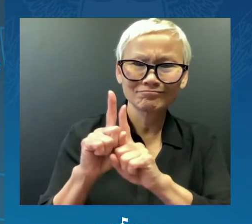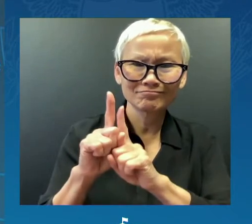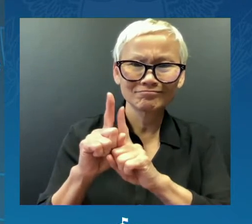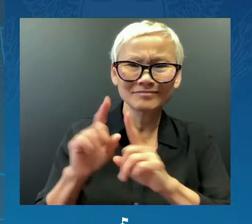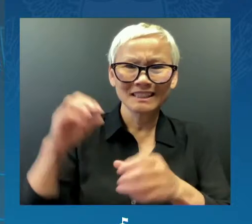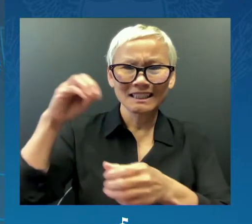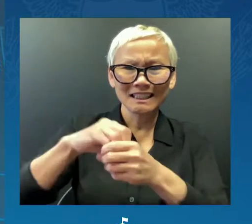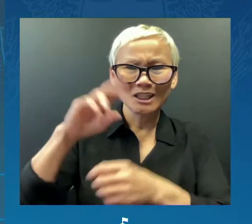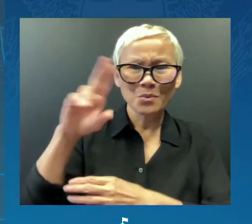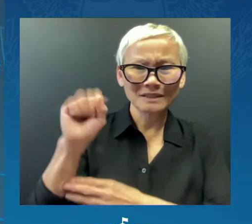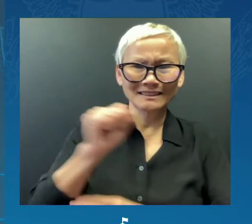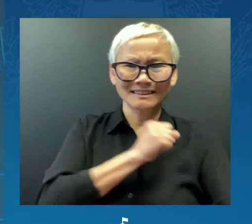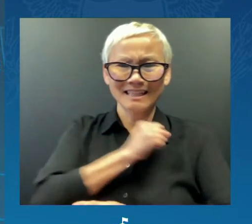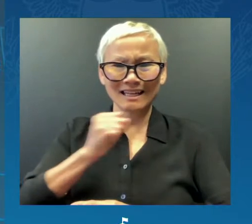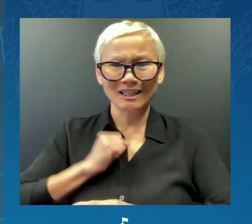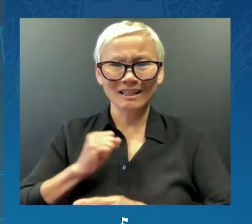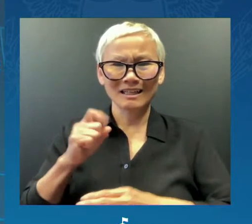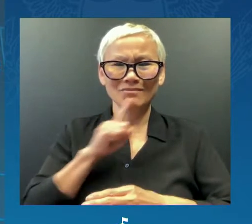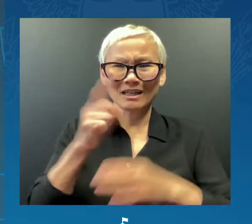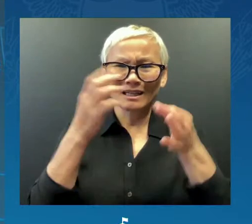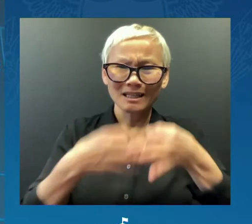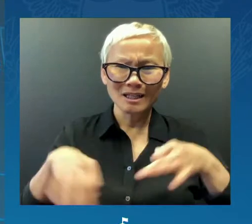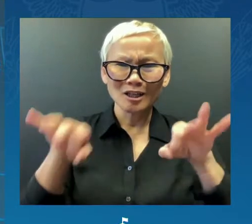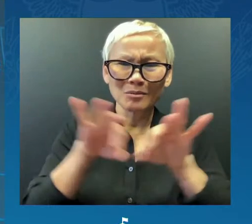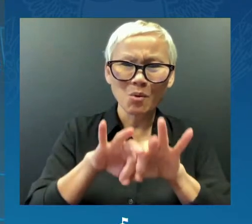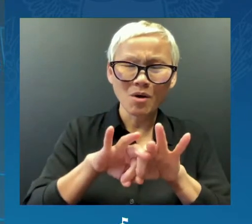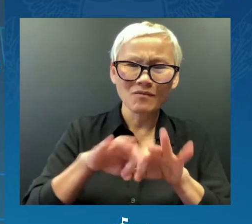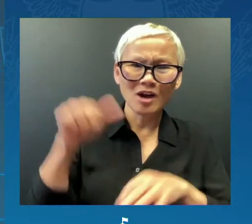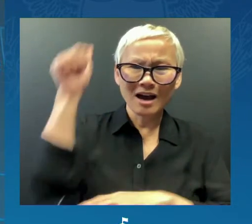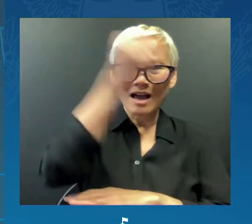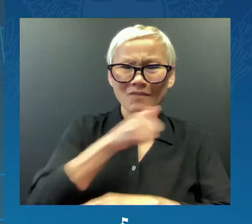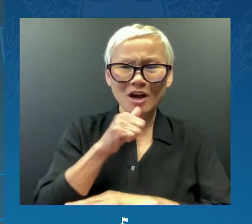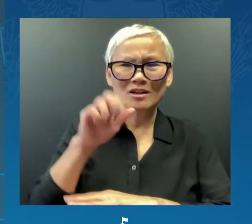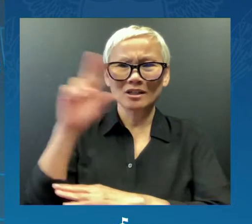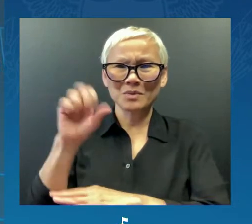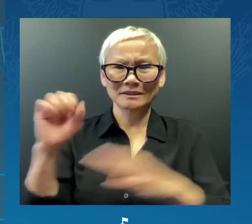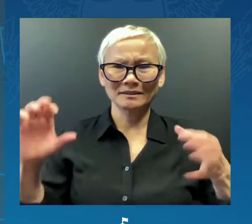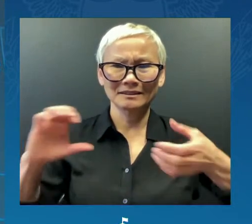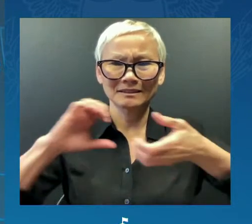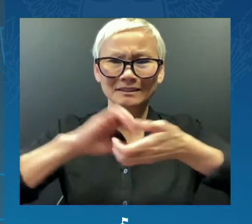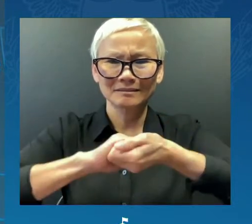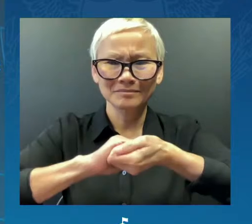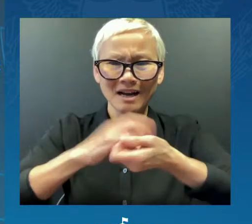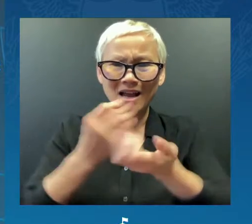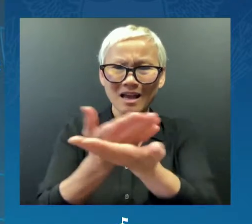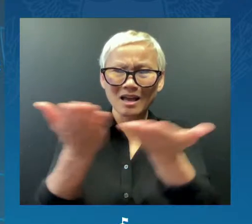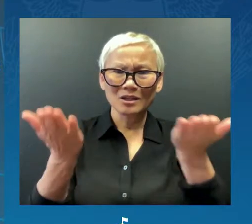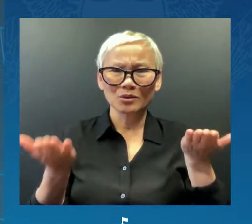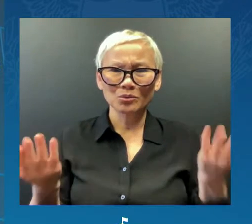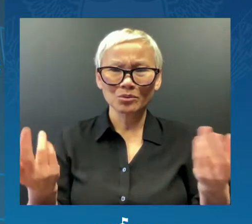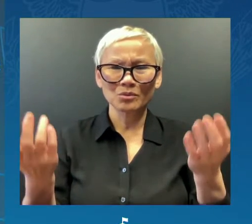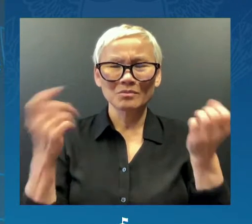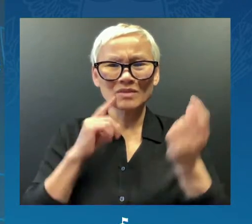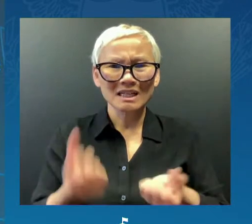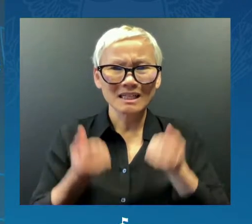And to the hundreds of young leaders from Africa and around the United States who are with us today: